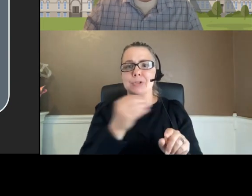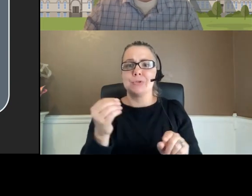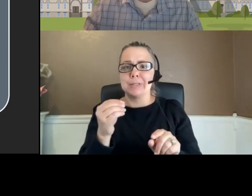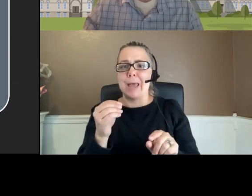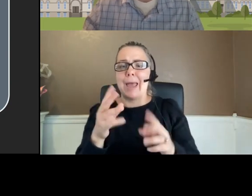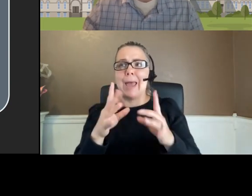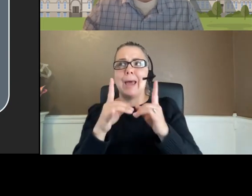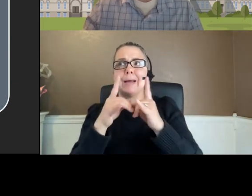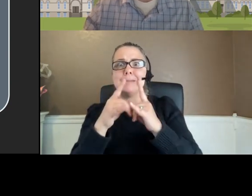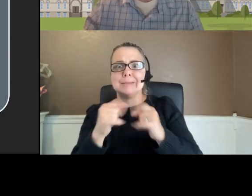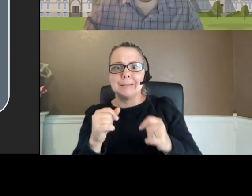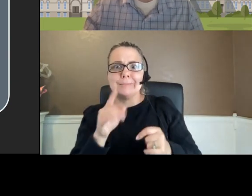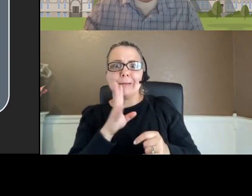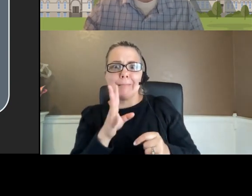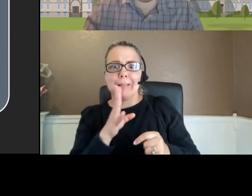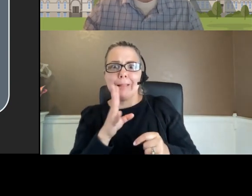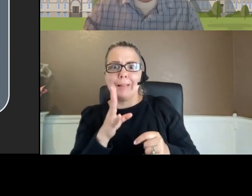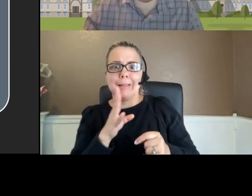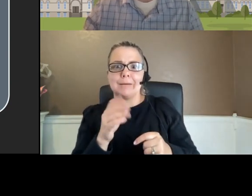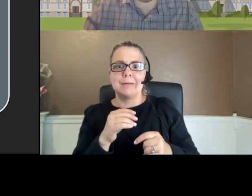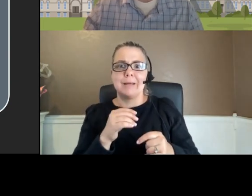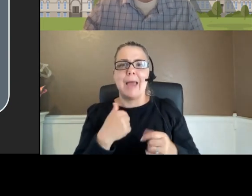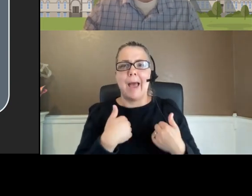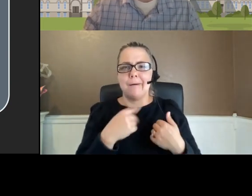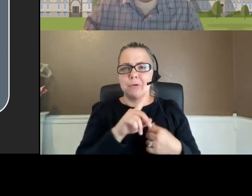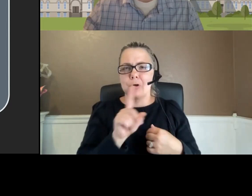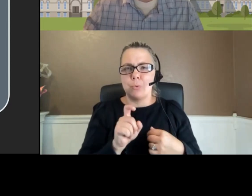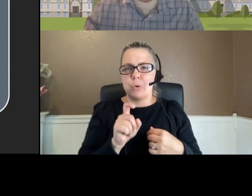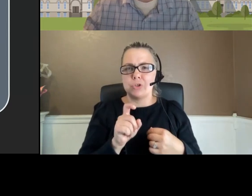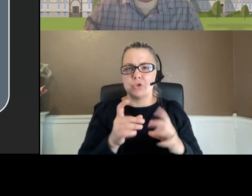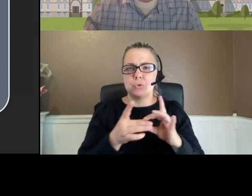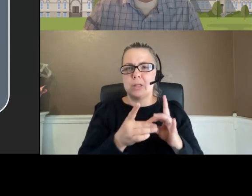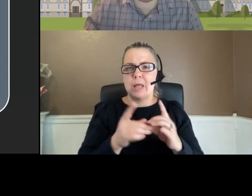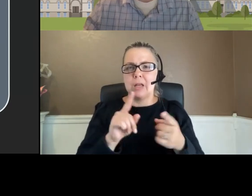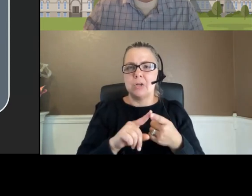time. Now there was a question in the Q&A; "in reference to alt-text, does the tool just evaluate